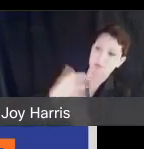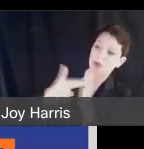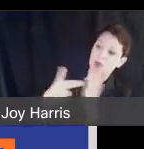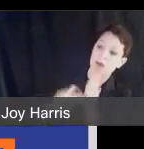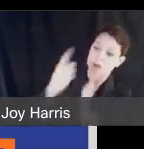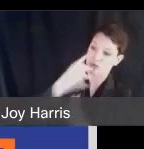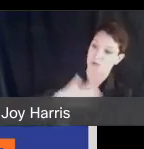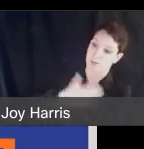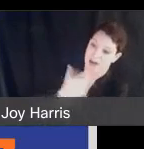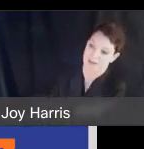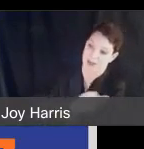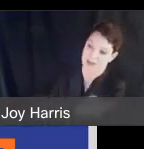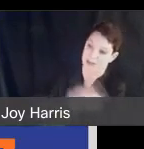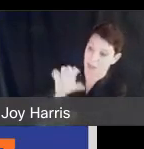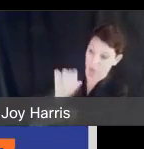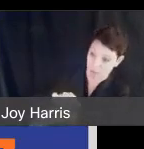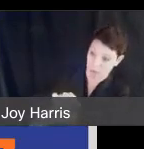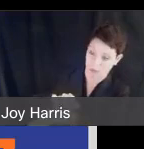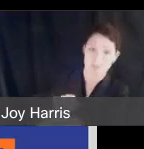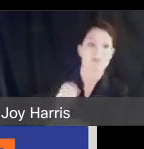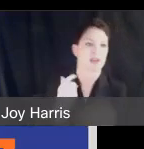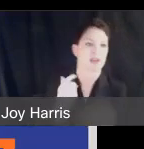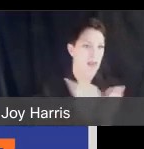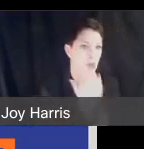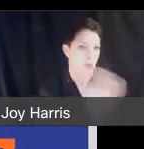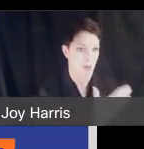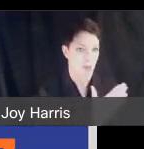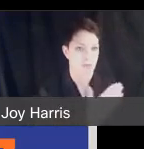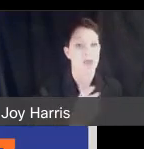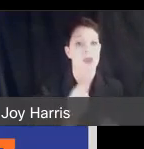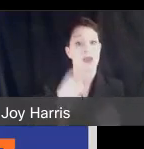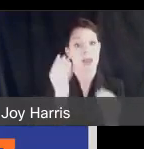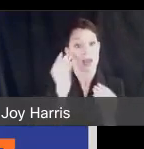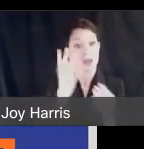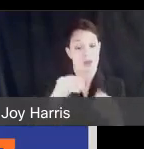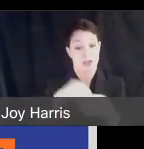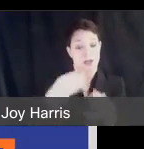appointment. Once your information is in our pre-registration system, it will be